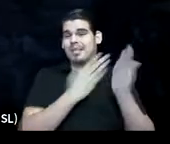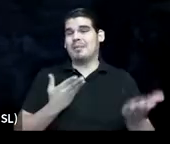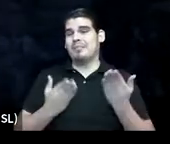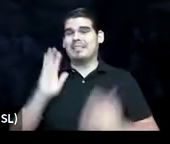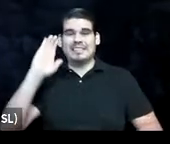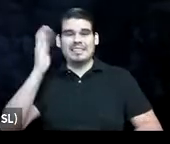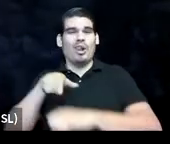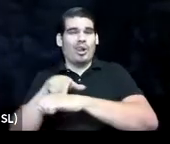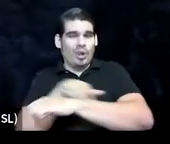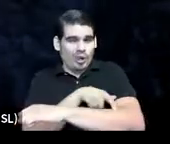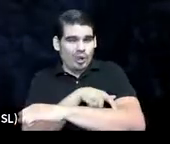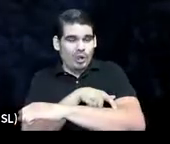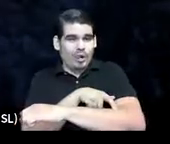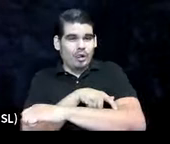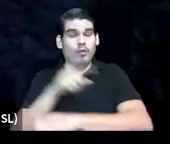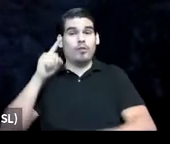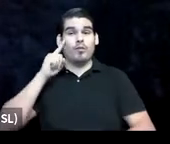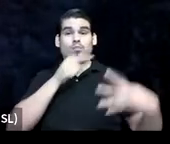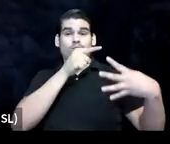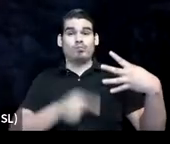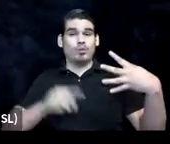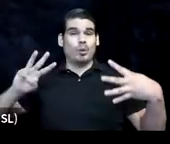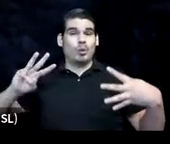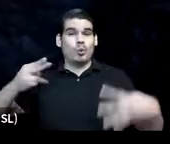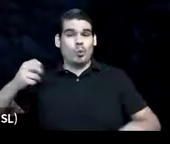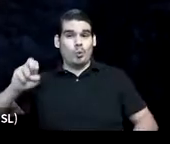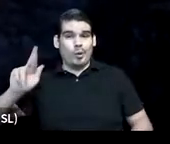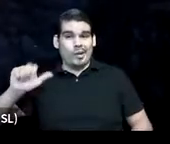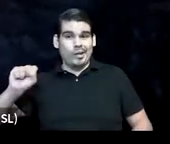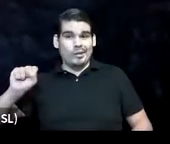you want to prevent it from becoming maybe a clump of paragraph that kind of looks like